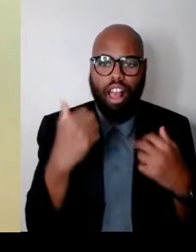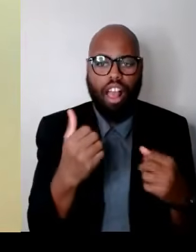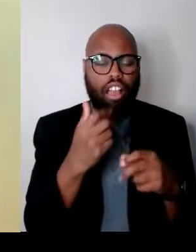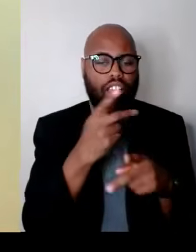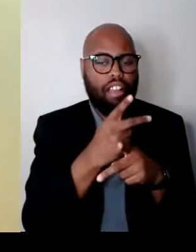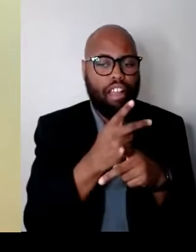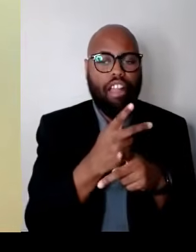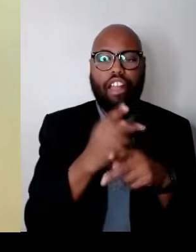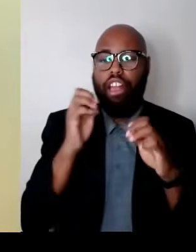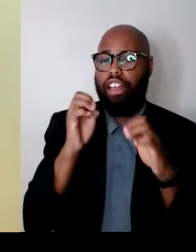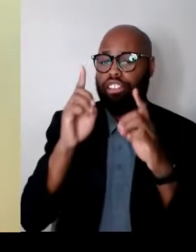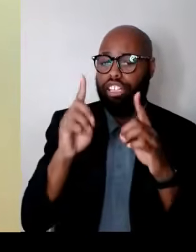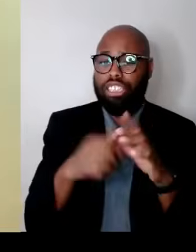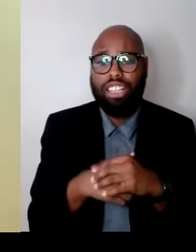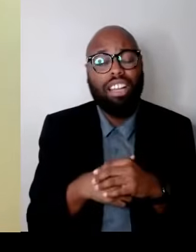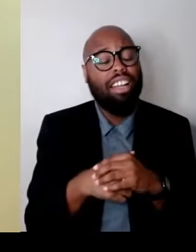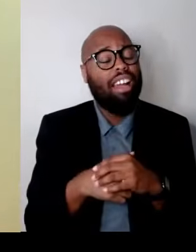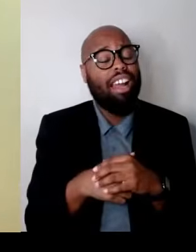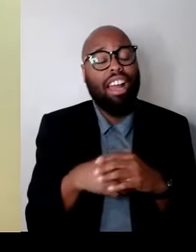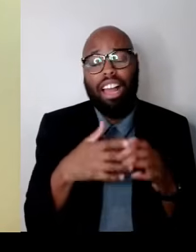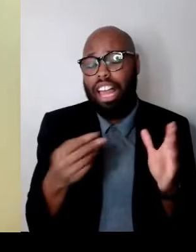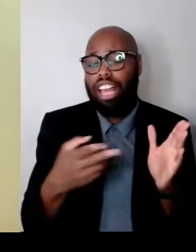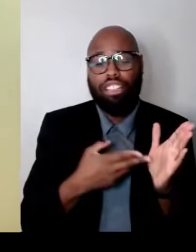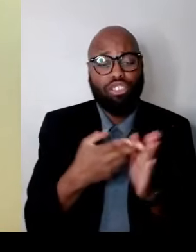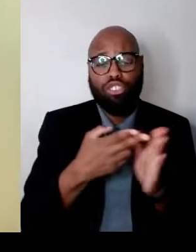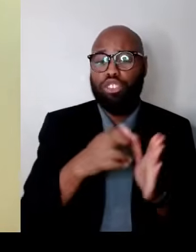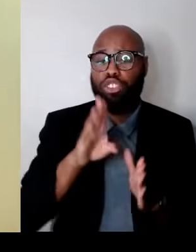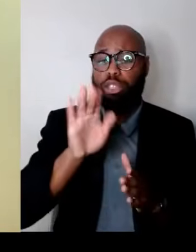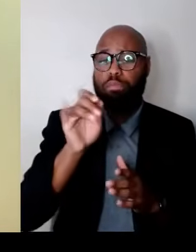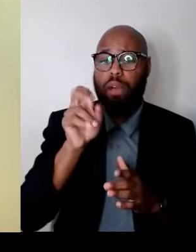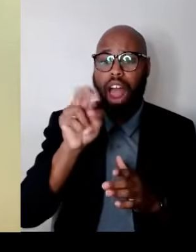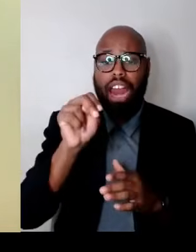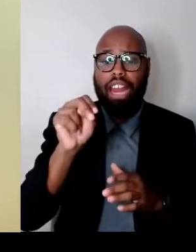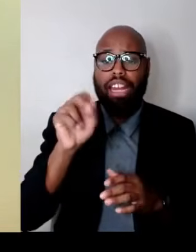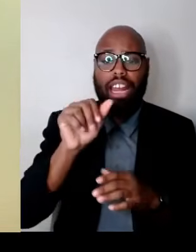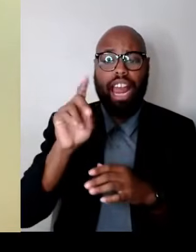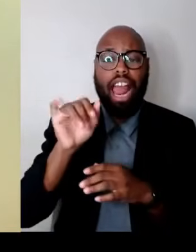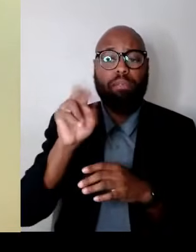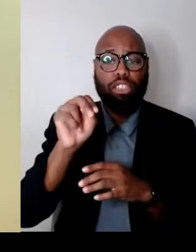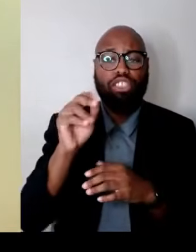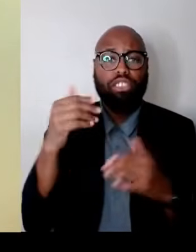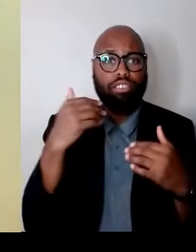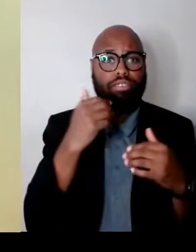And the truth is that the Biden administration had in mind someone else,